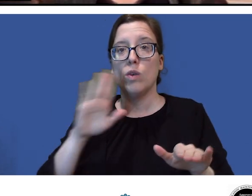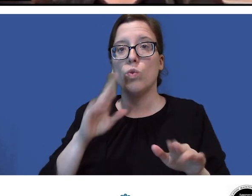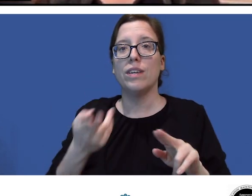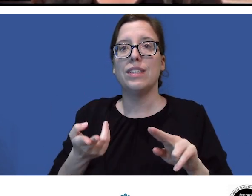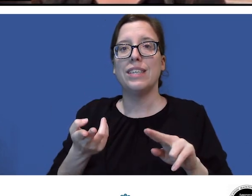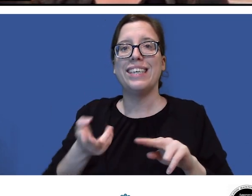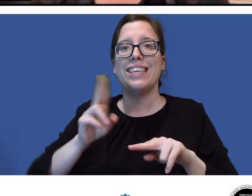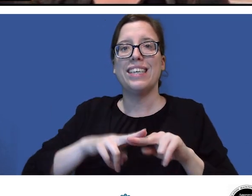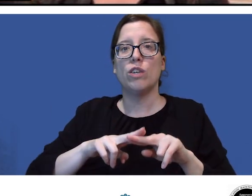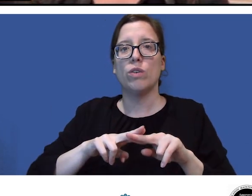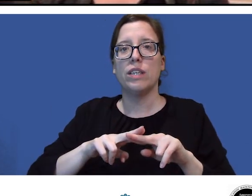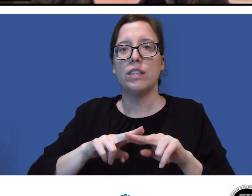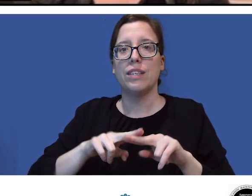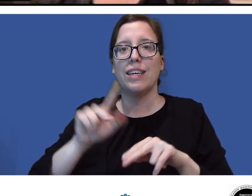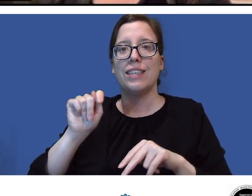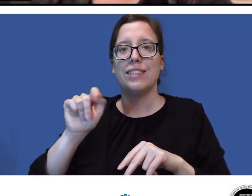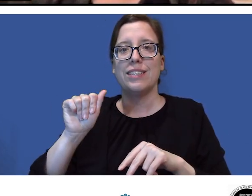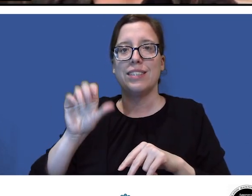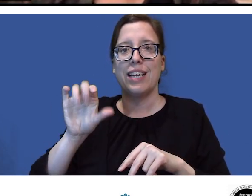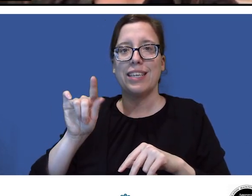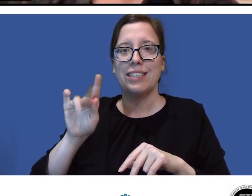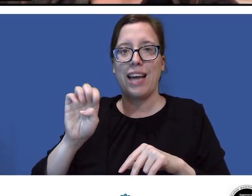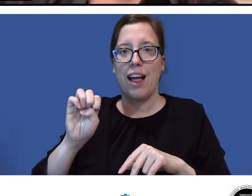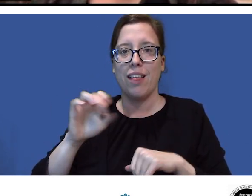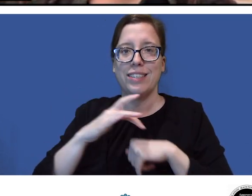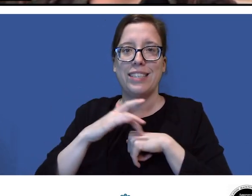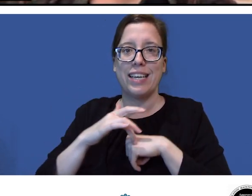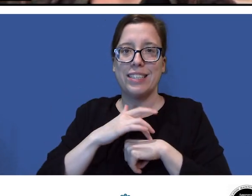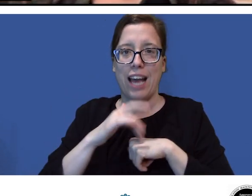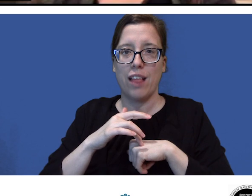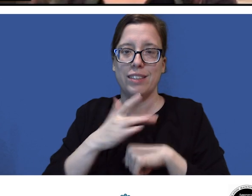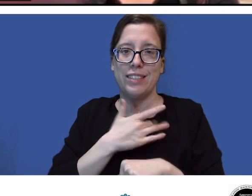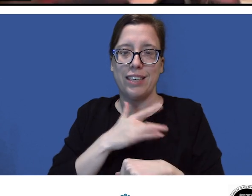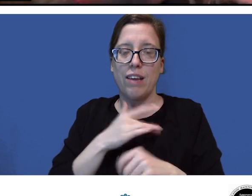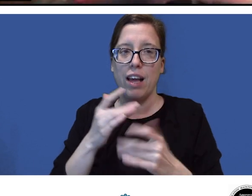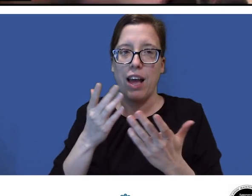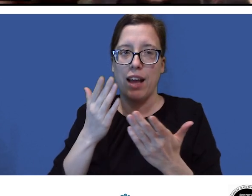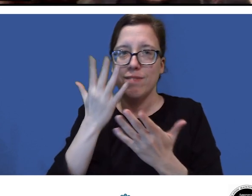And they love texture. They loved it. They love enhanced texture. Remember that